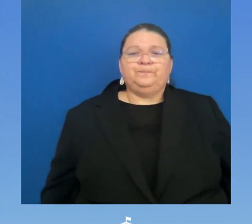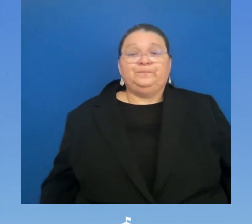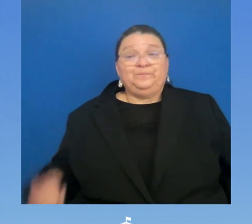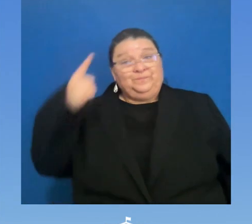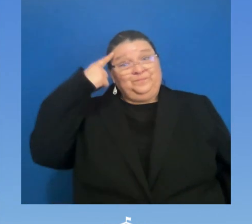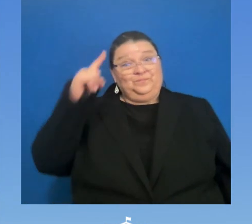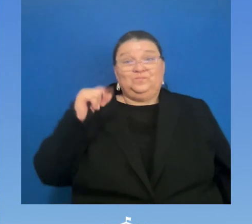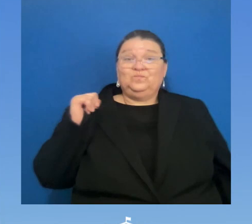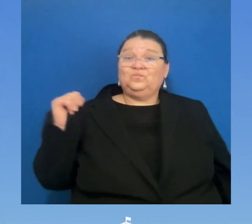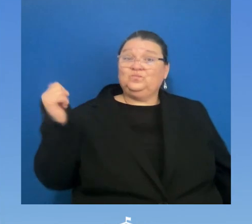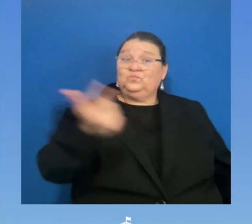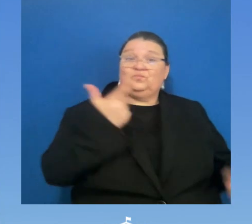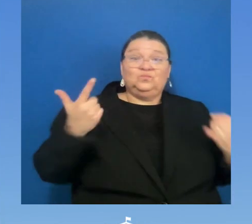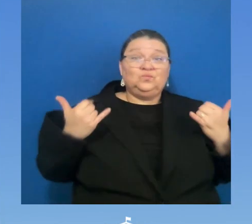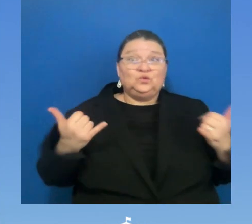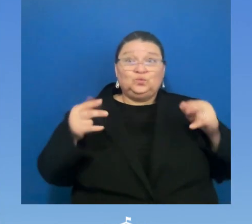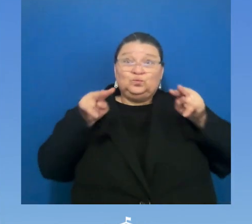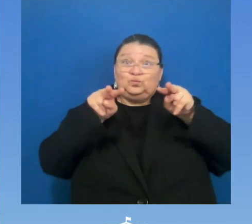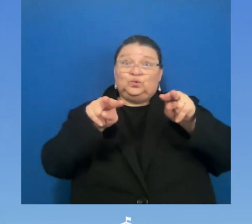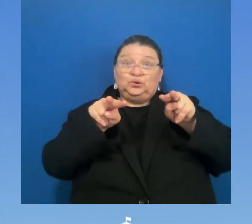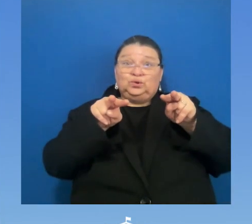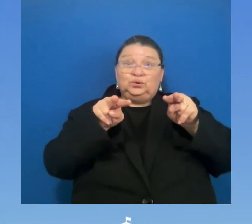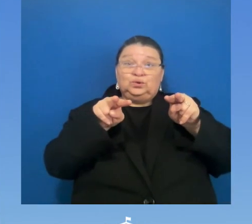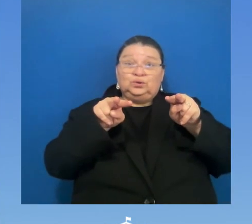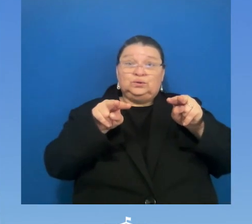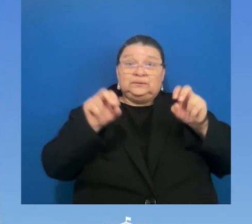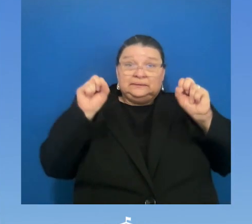and getting to see the women's soccer team getting to see the Vice President,